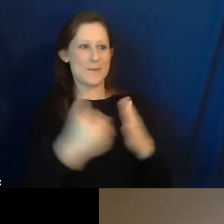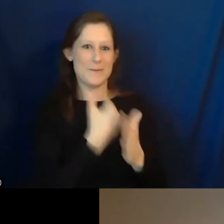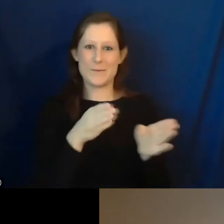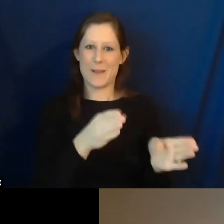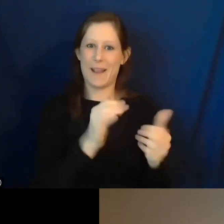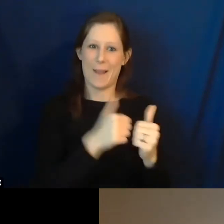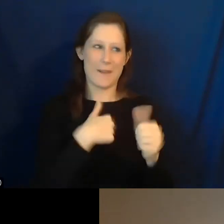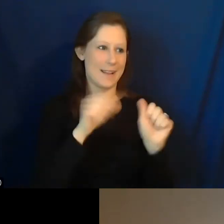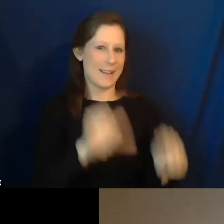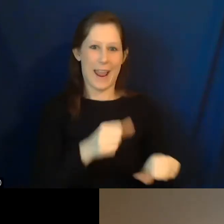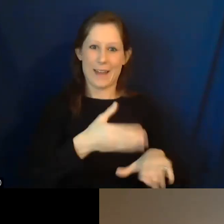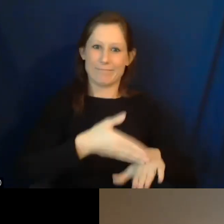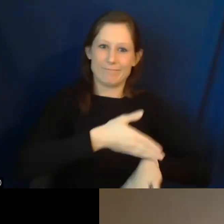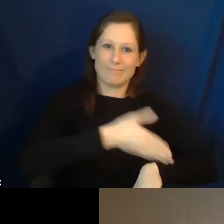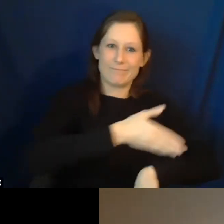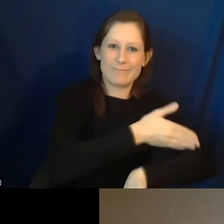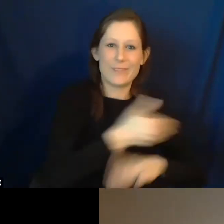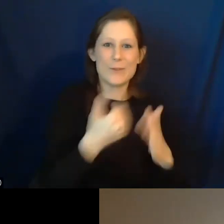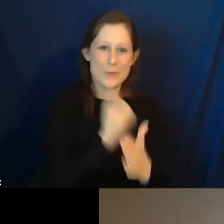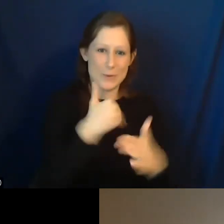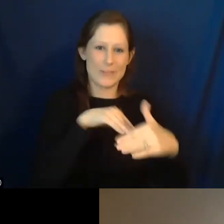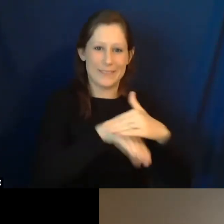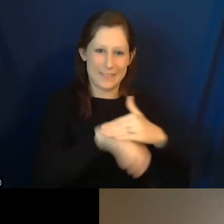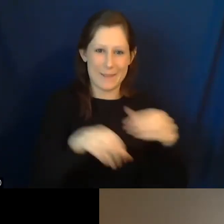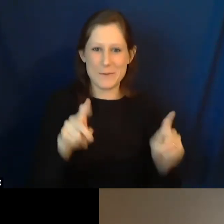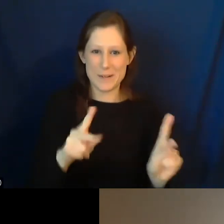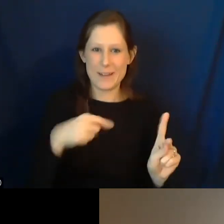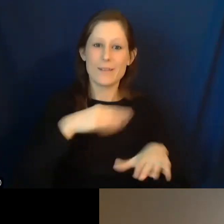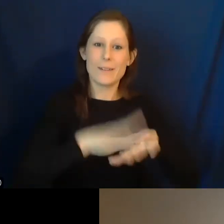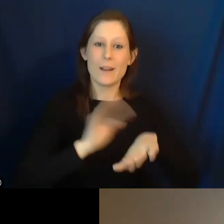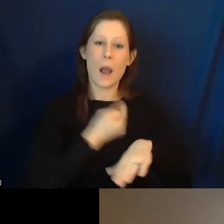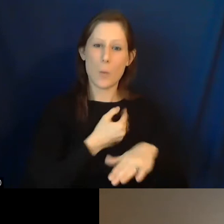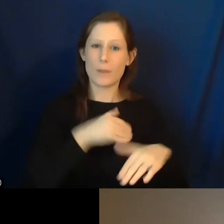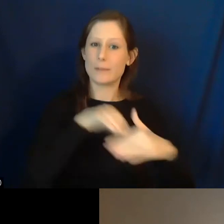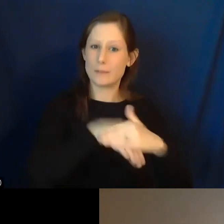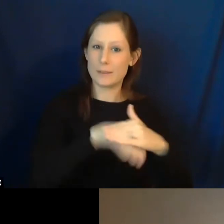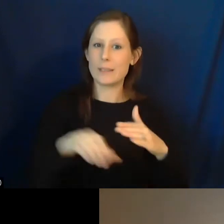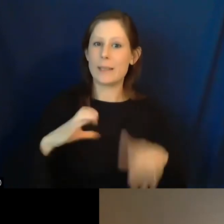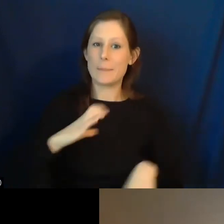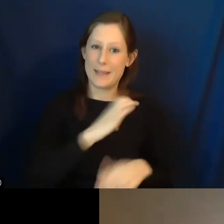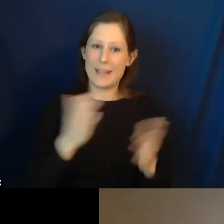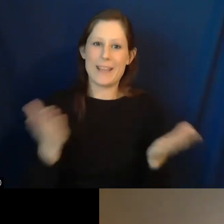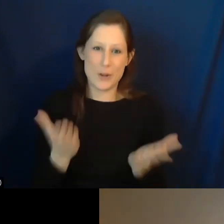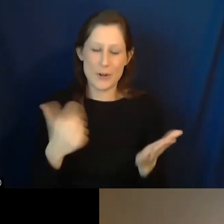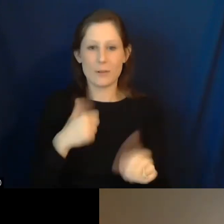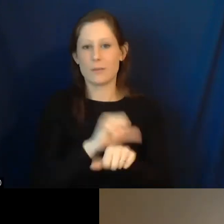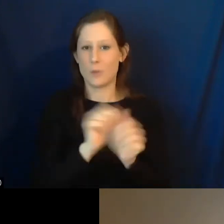accessibility opportunities. I am on our accessibility committee here, so I do work with a team here